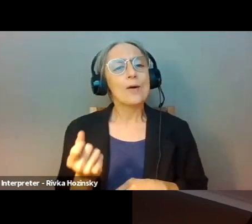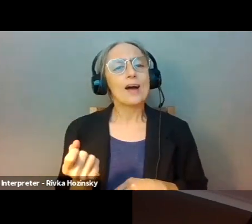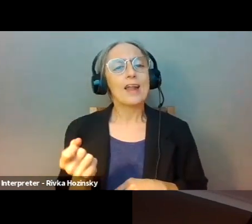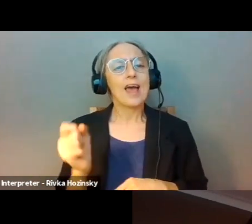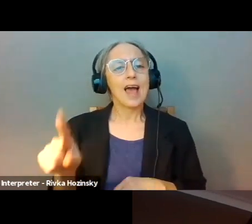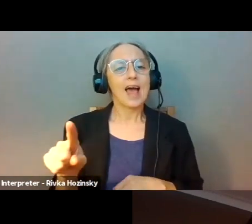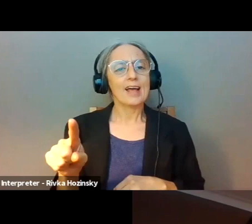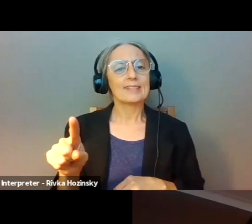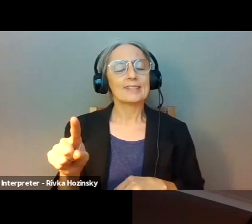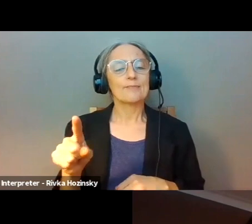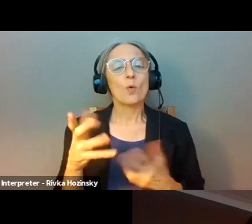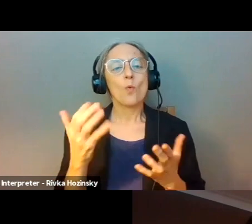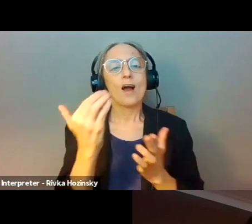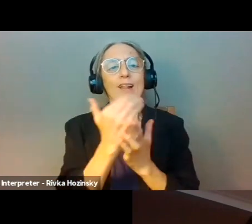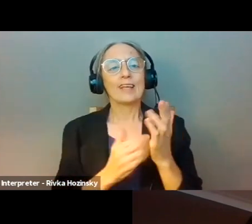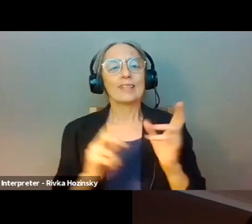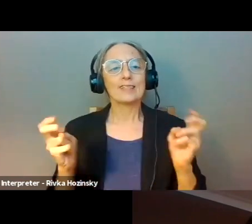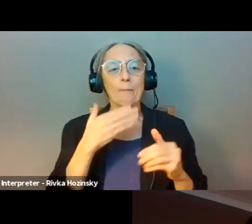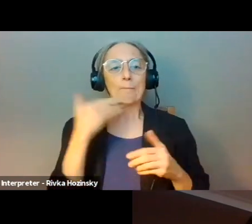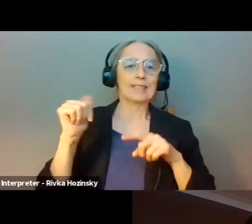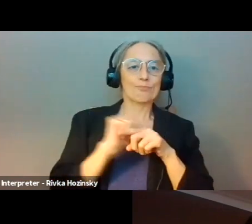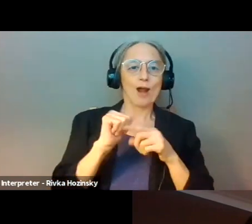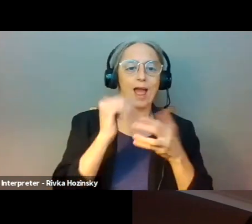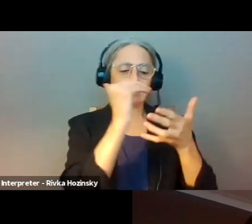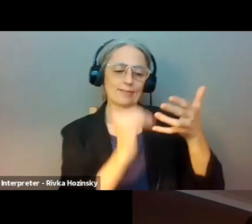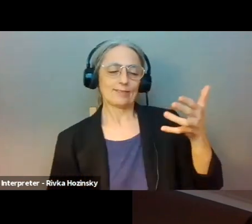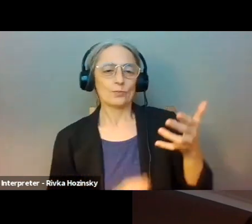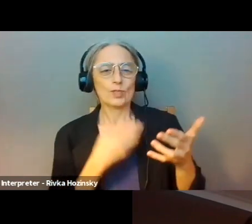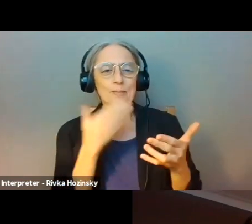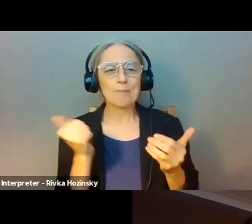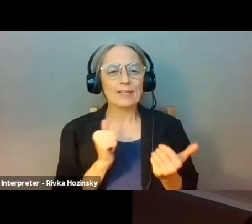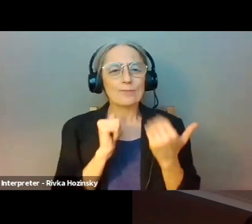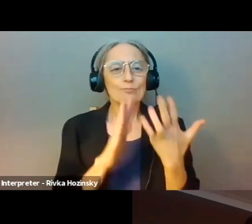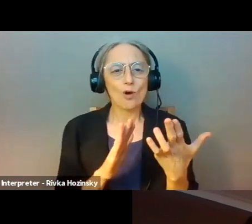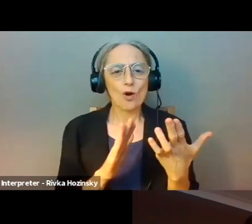a list of best practices that they can point to as their building programs